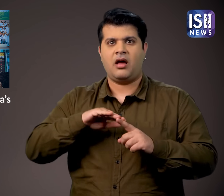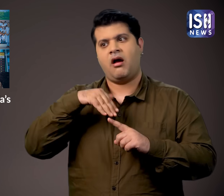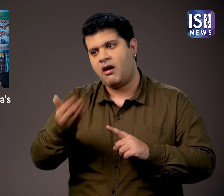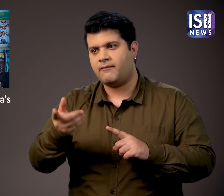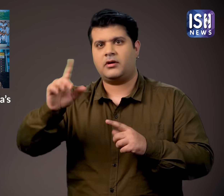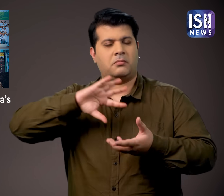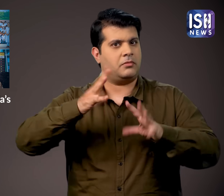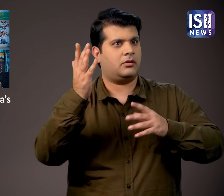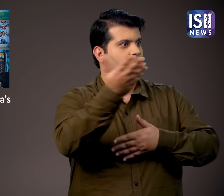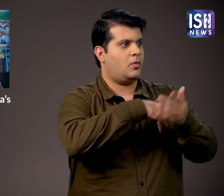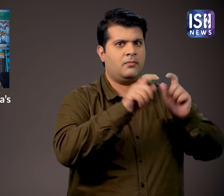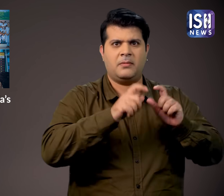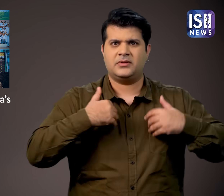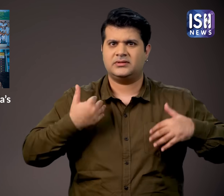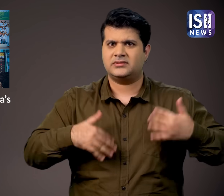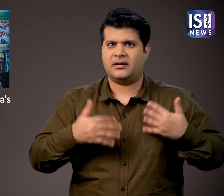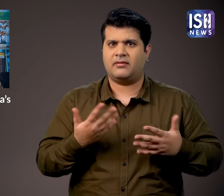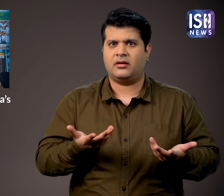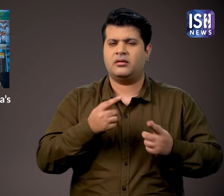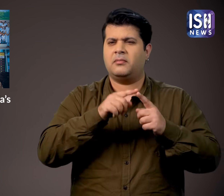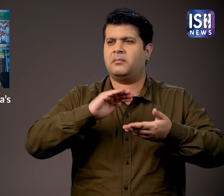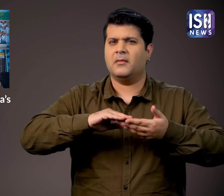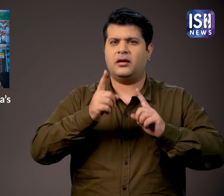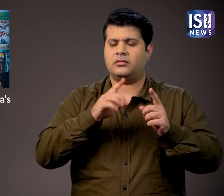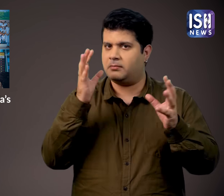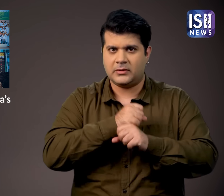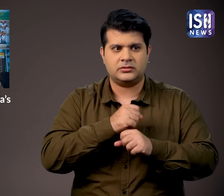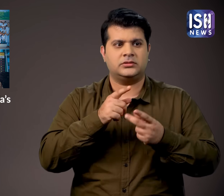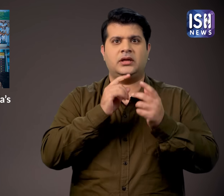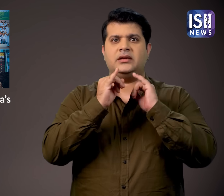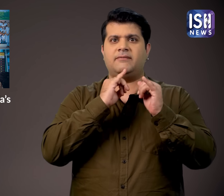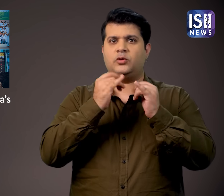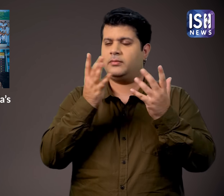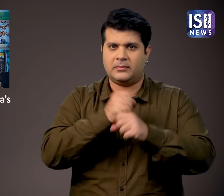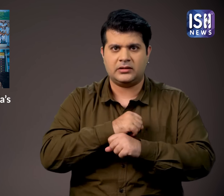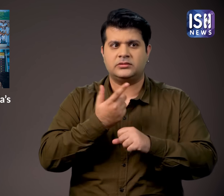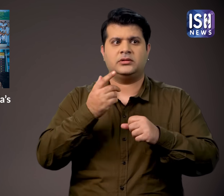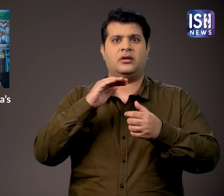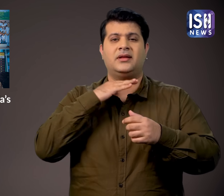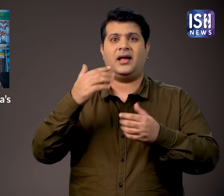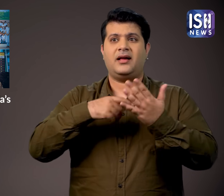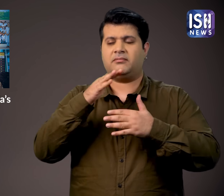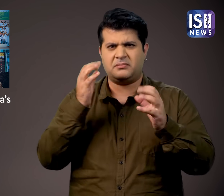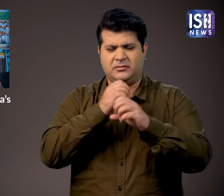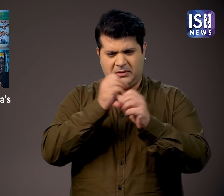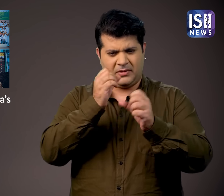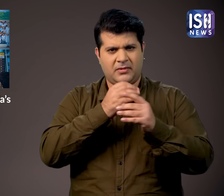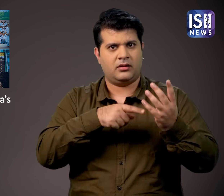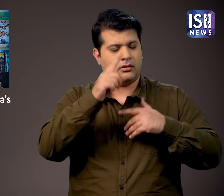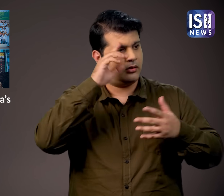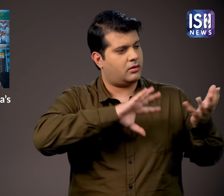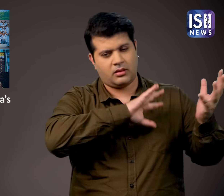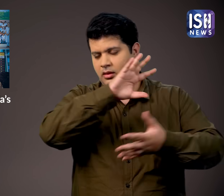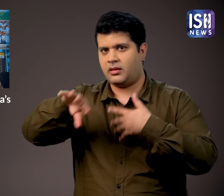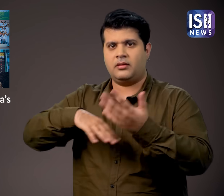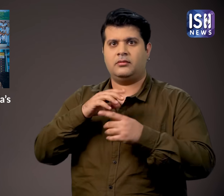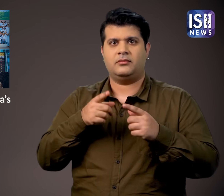Delaying action caused disruptions and people suffered, missing weddings, interviews, funerals, and other important events.